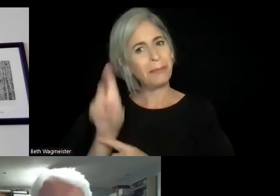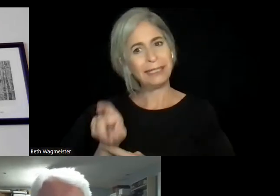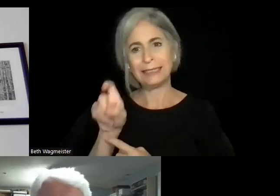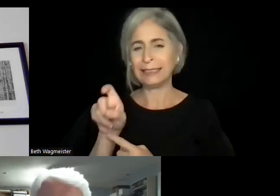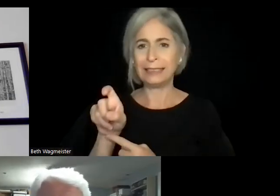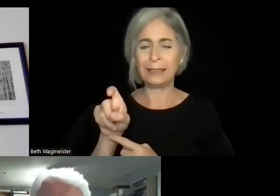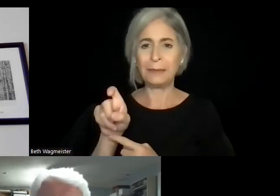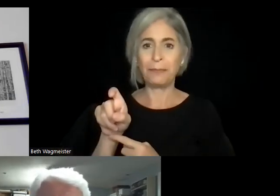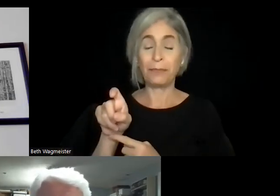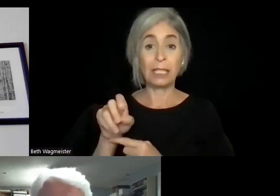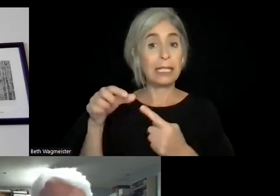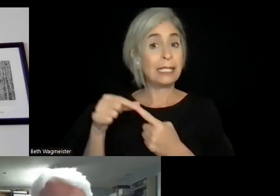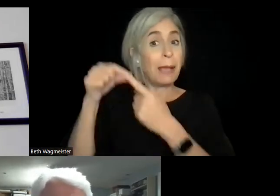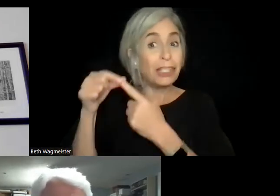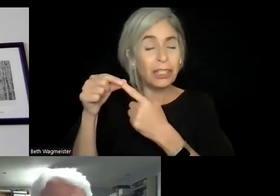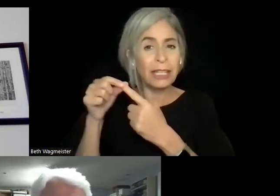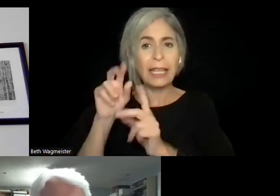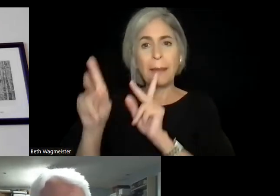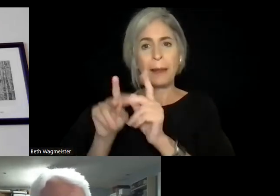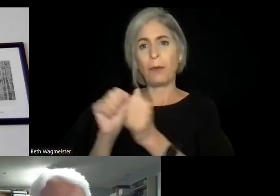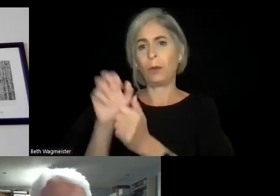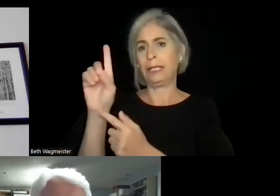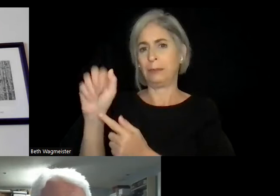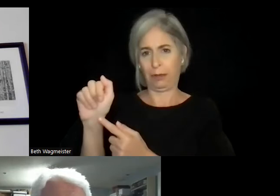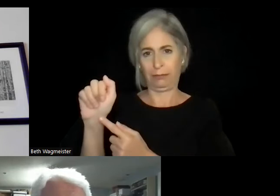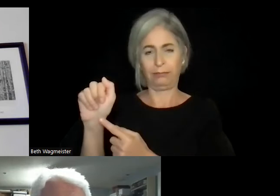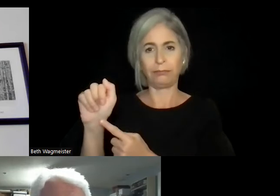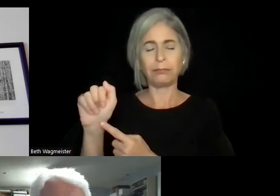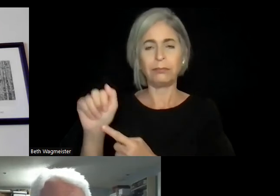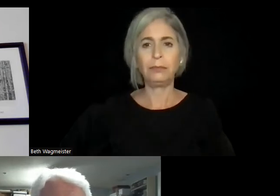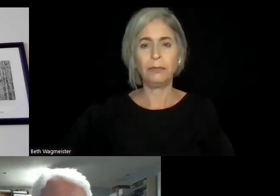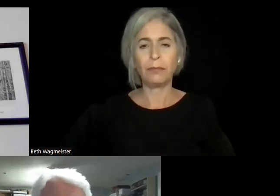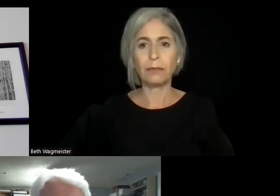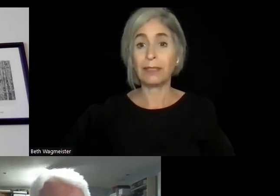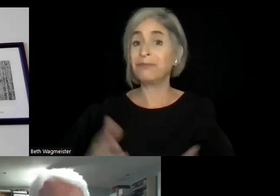inflection point is respecting the others,